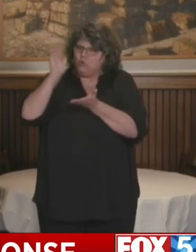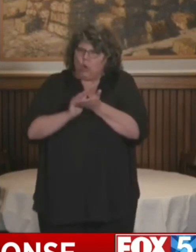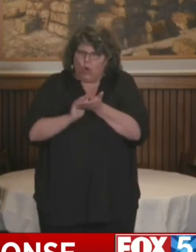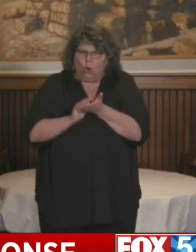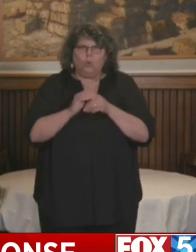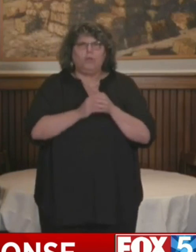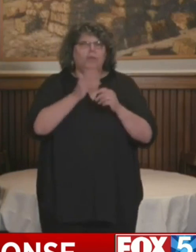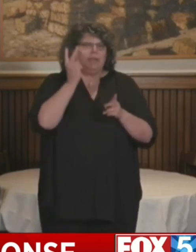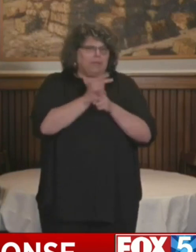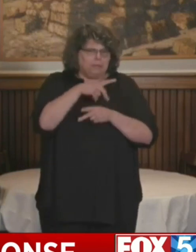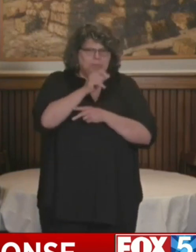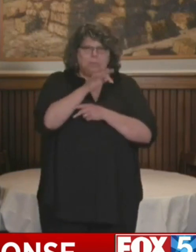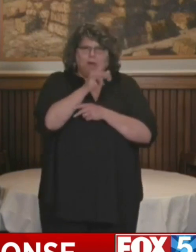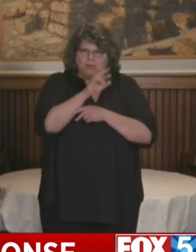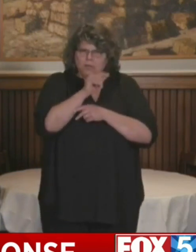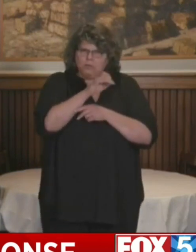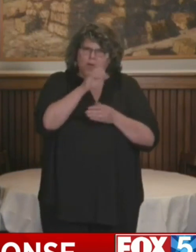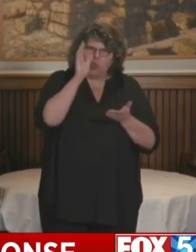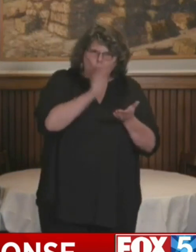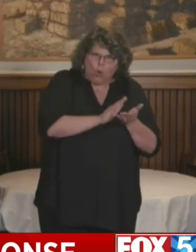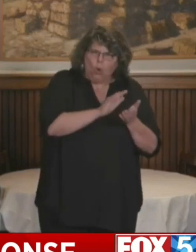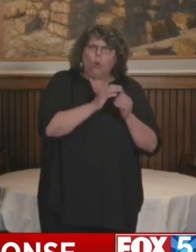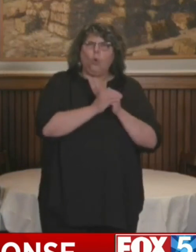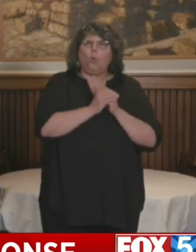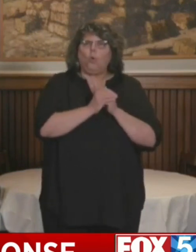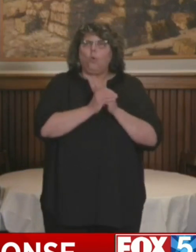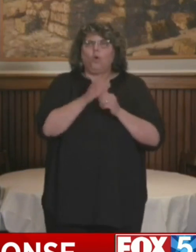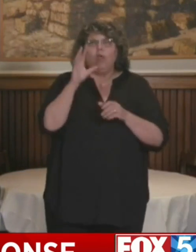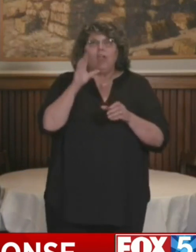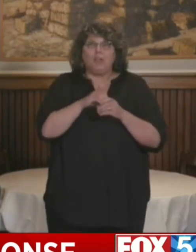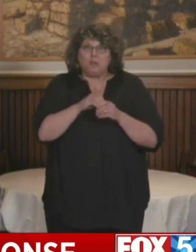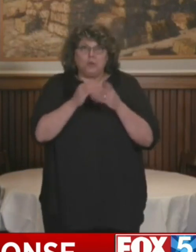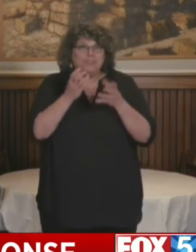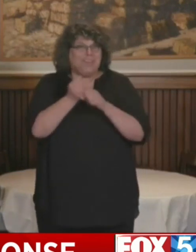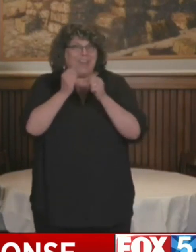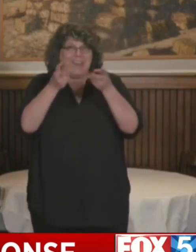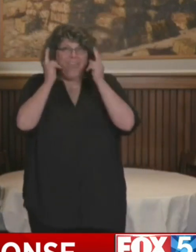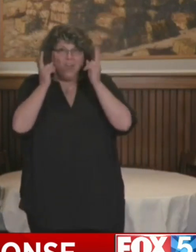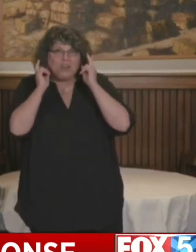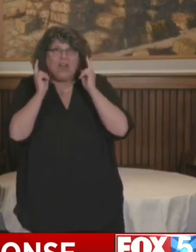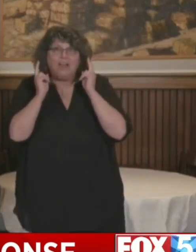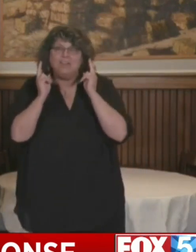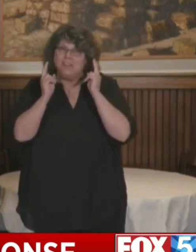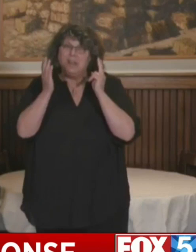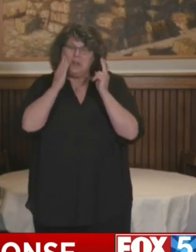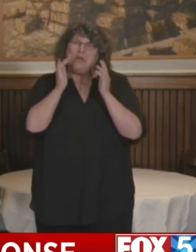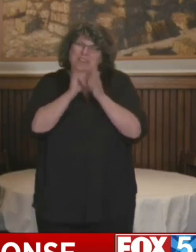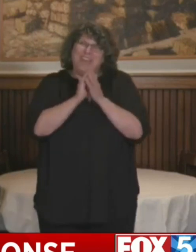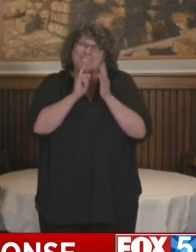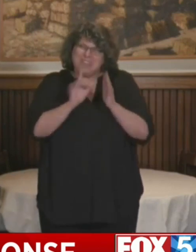ECONOMY WILL OPEN UP AGAIN IF WE HOLD THESE TREND LINES IN THE NEXT NUMBER OF WEEKS AND